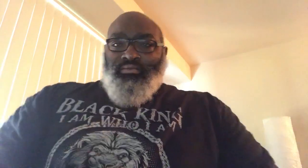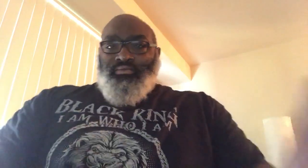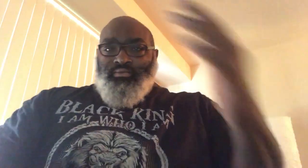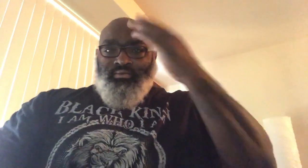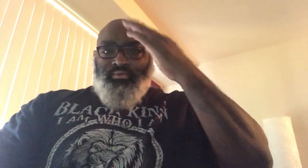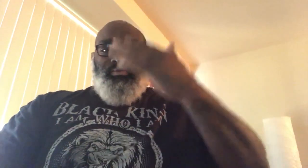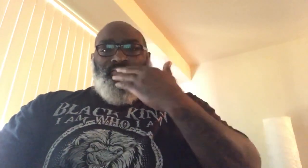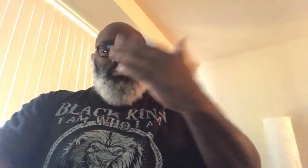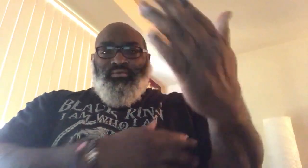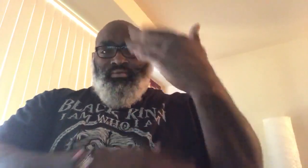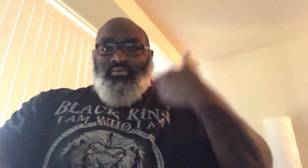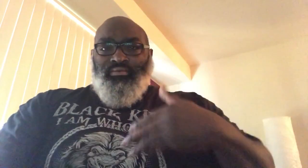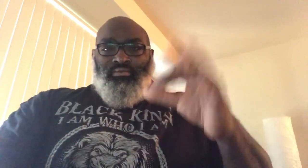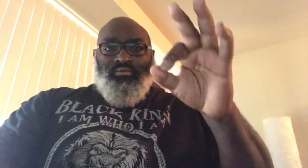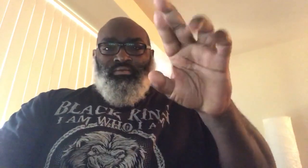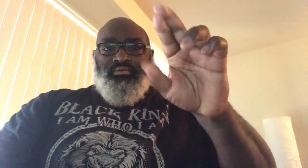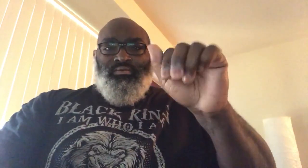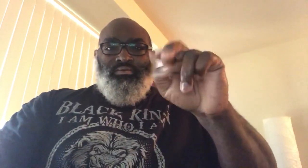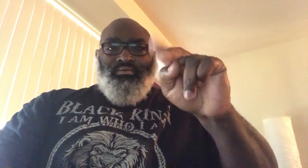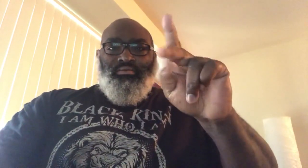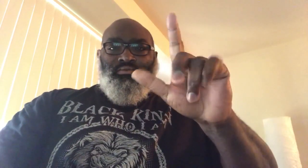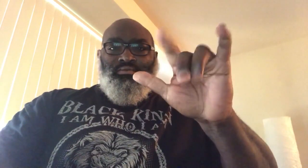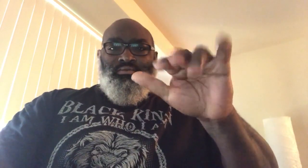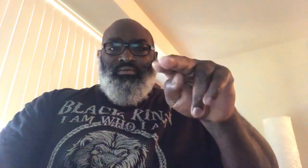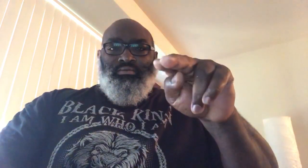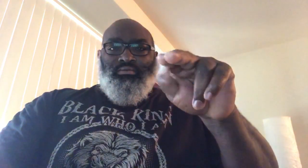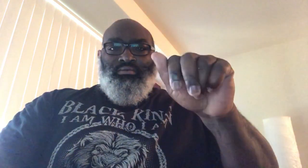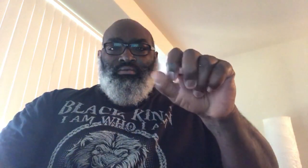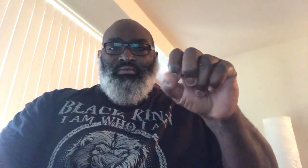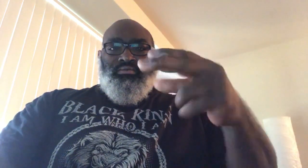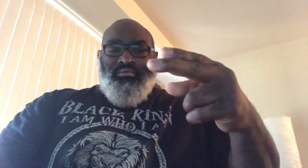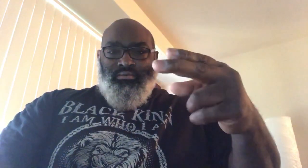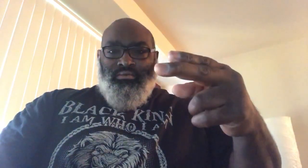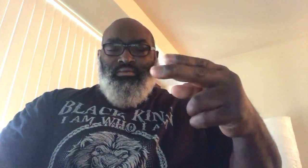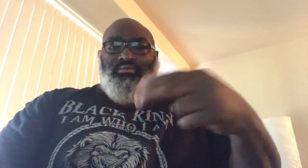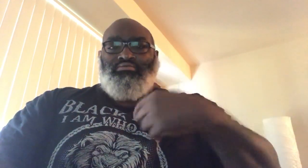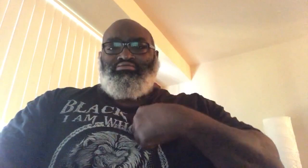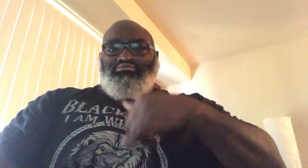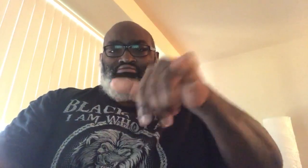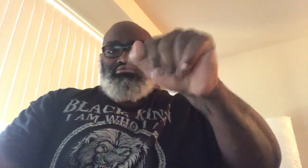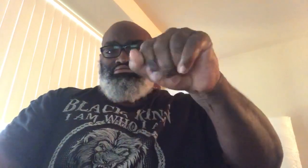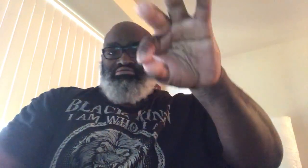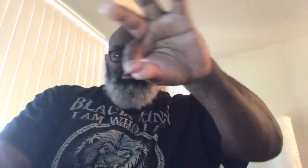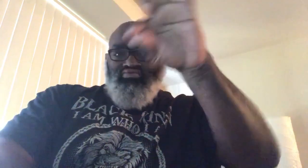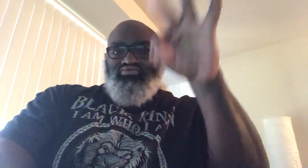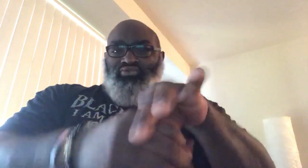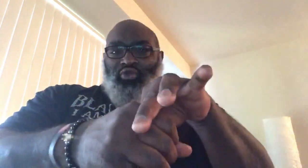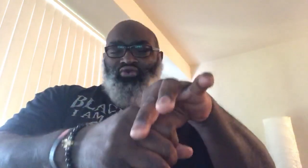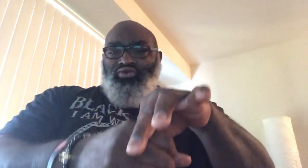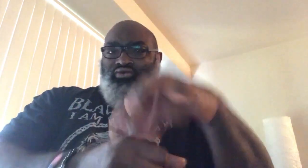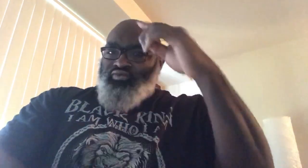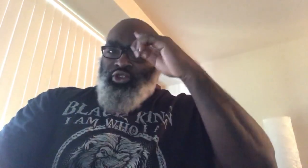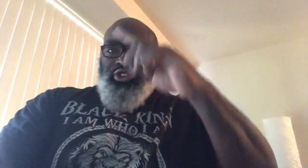Hi and good morning! I am Franklyn Ash and I will vote without doubt